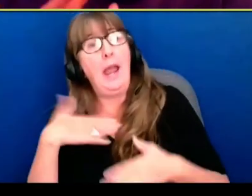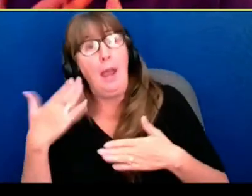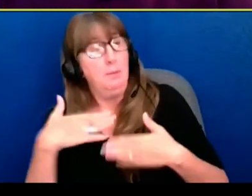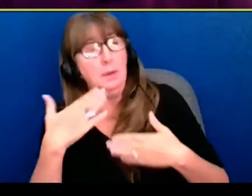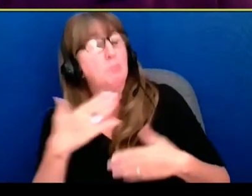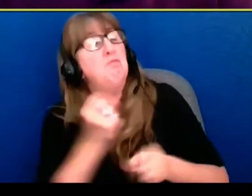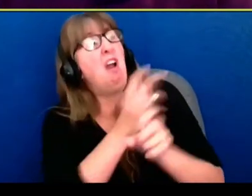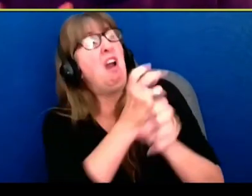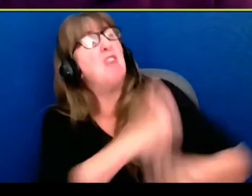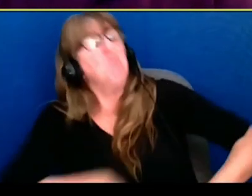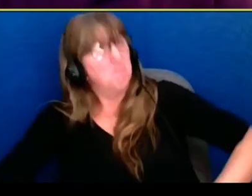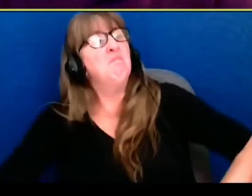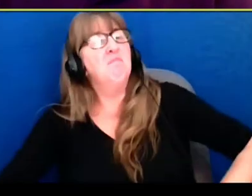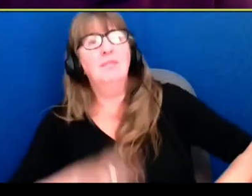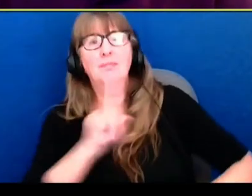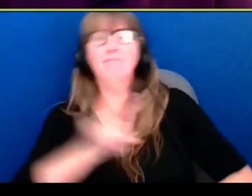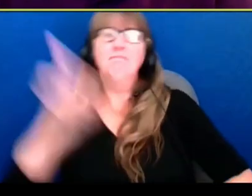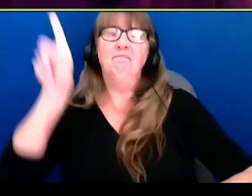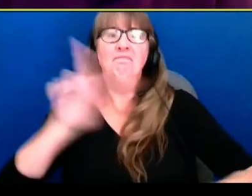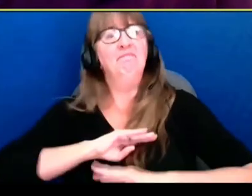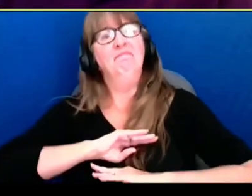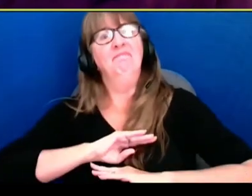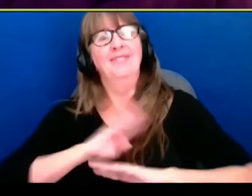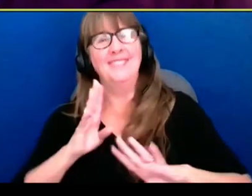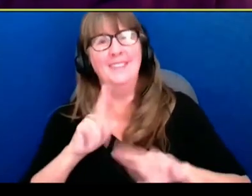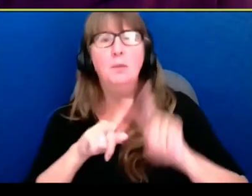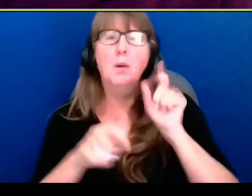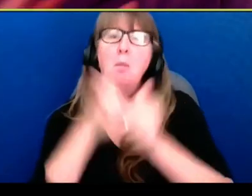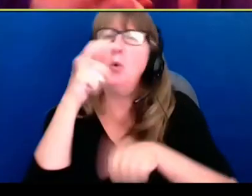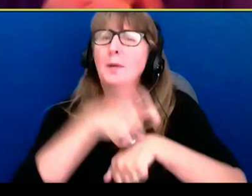But most the time, you know, nobody likes to be mean to somebody nobody wants somebody